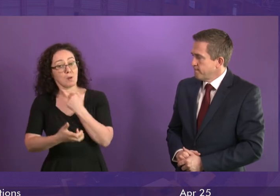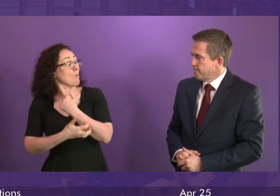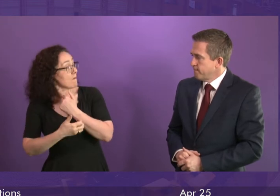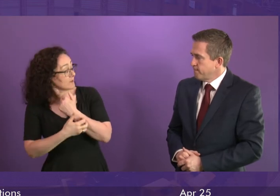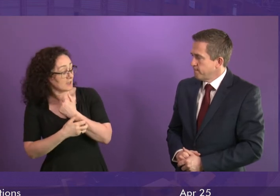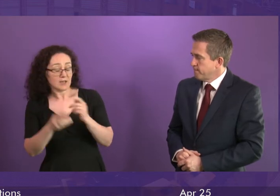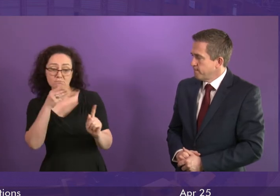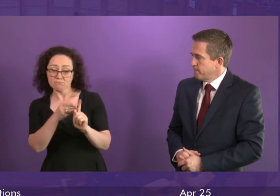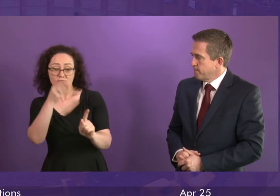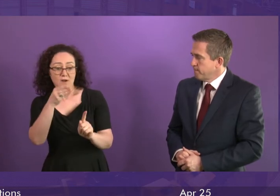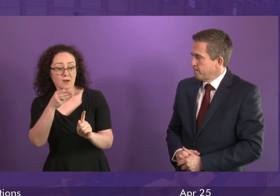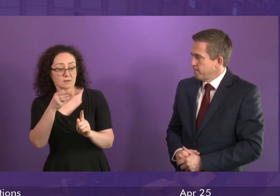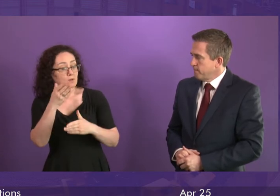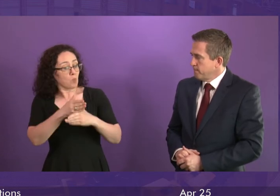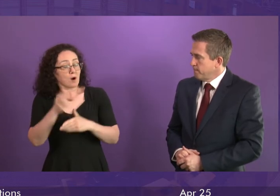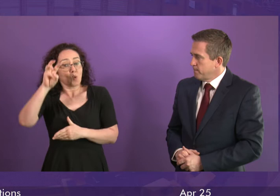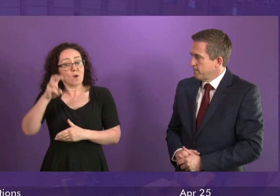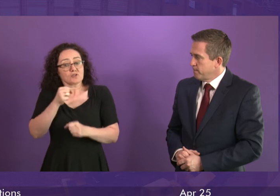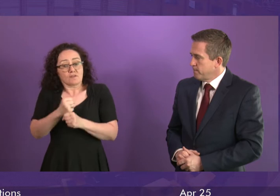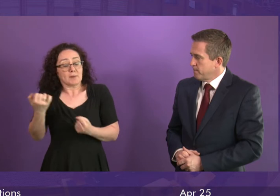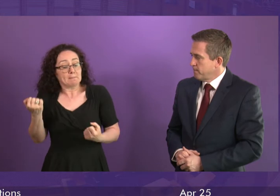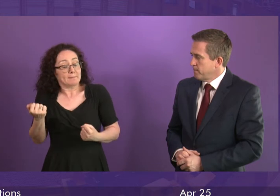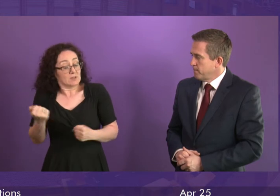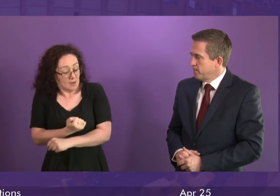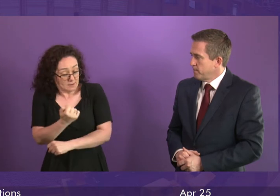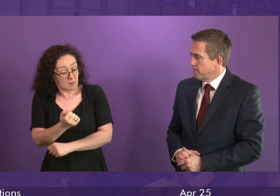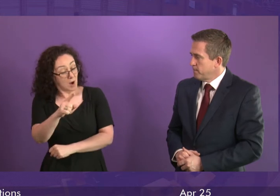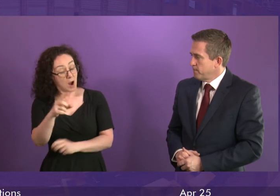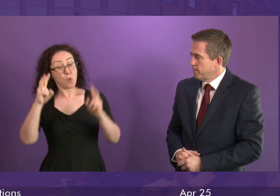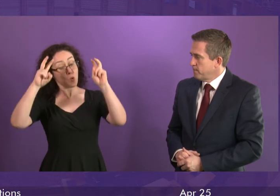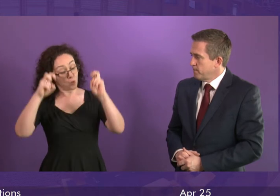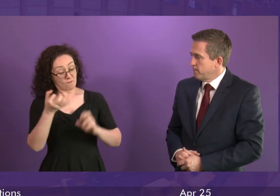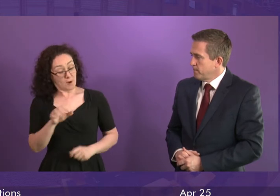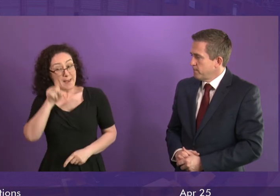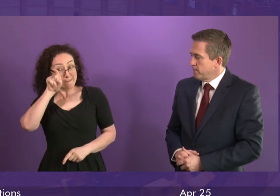of the Welsh Government on mitigating the worst impacts of austerity, but he said that